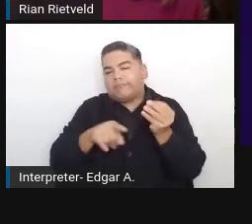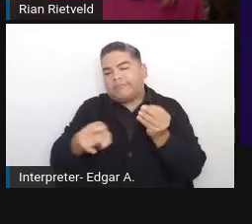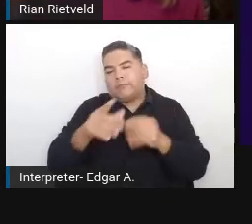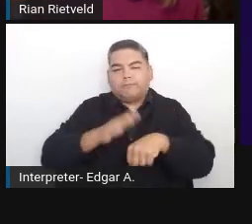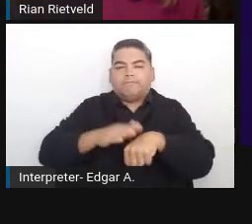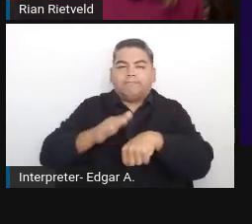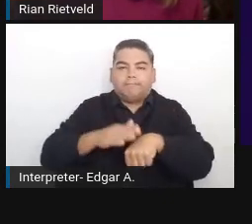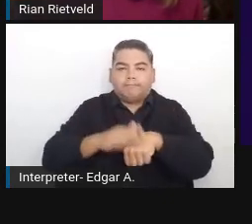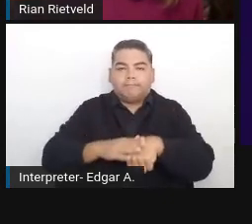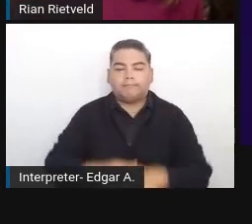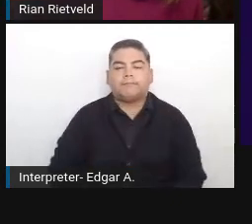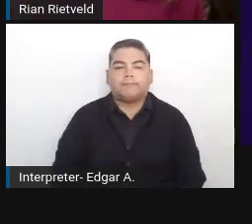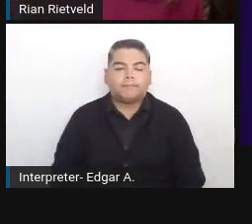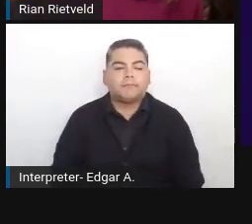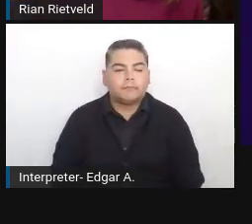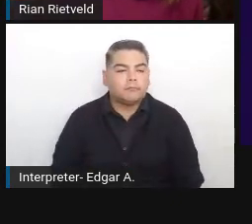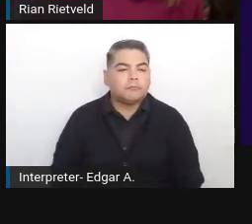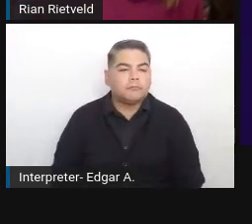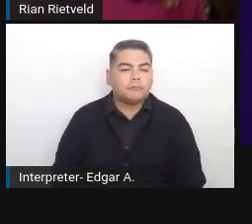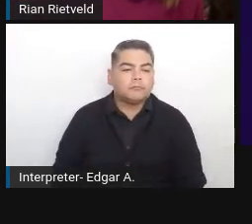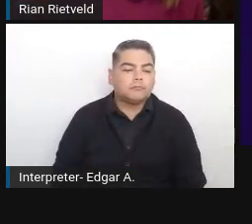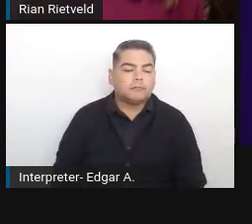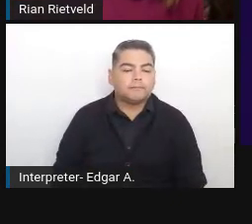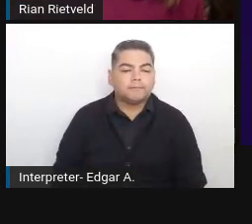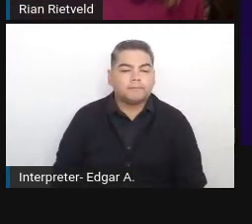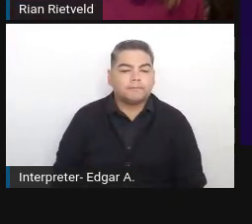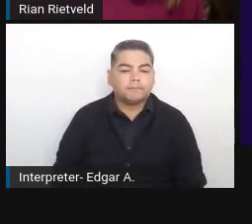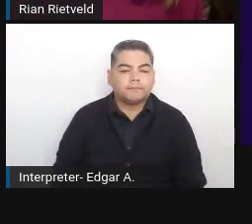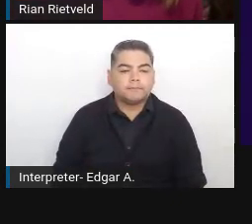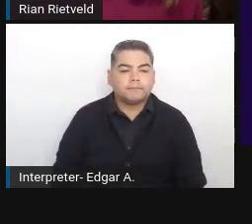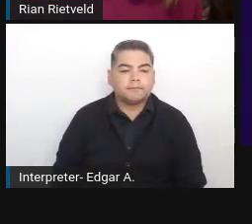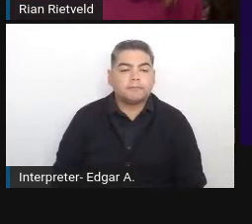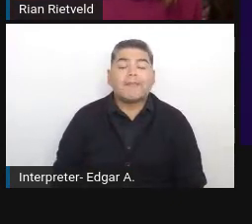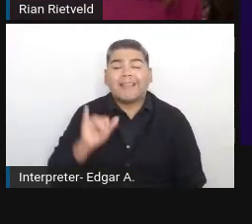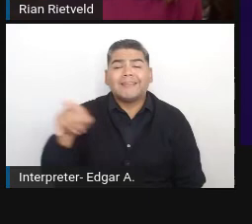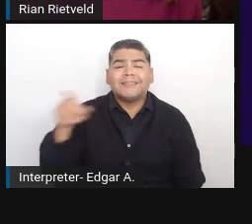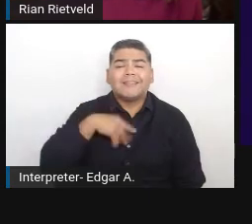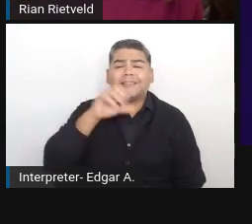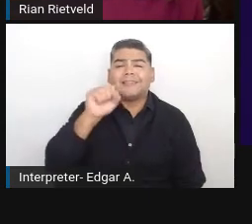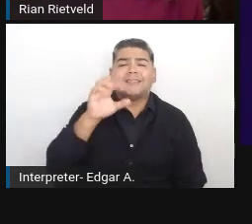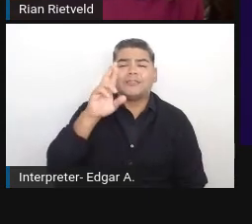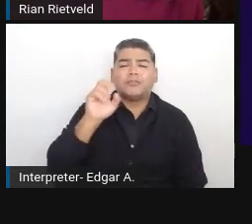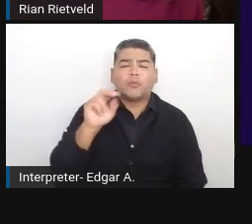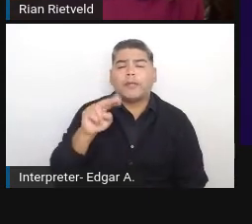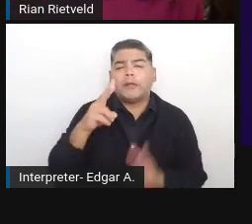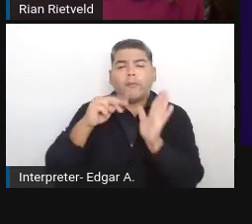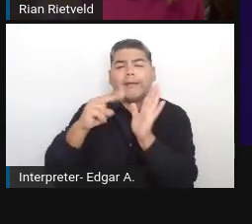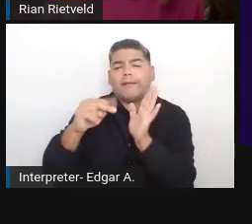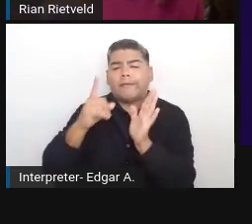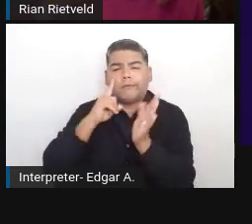All the information is given by a screen reader and it's easy, accessible with a keyboard.